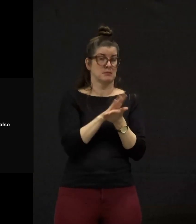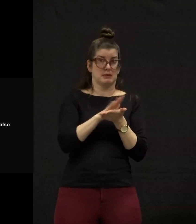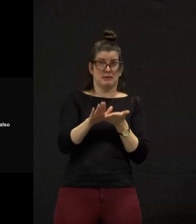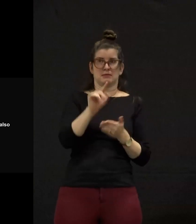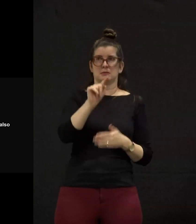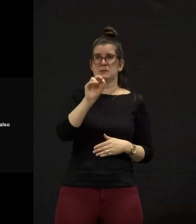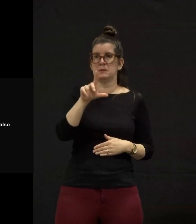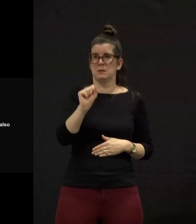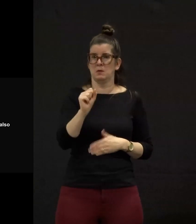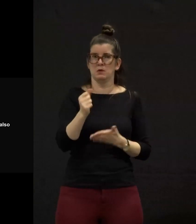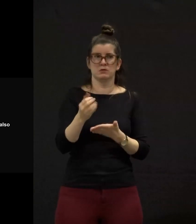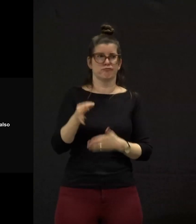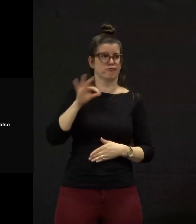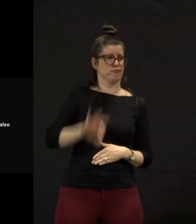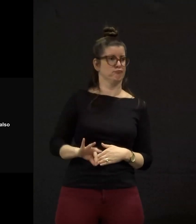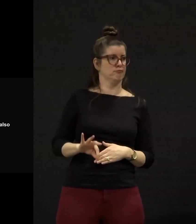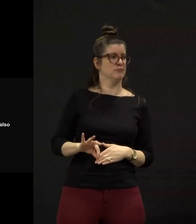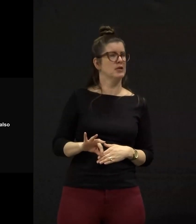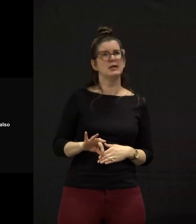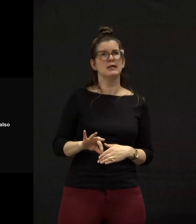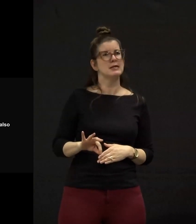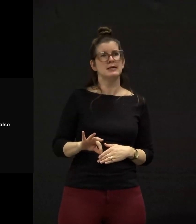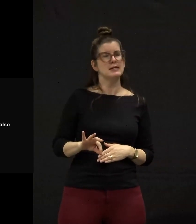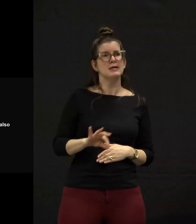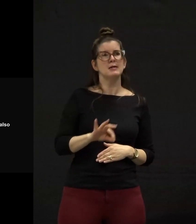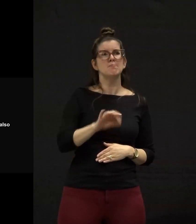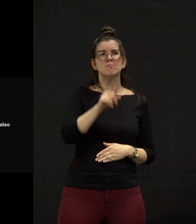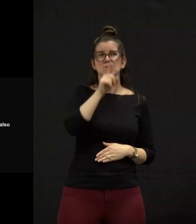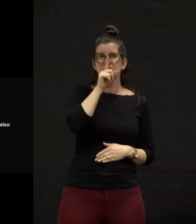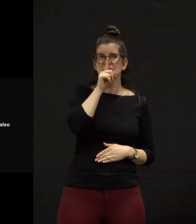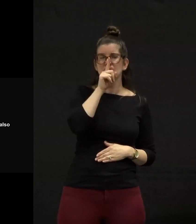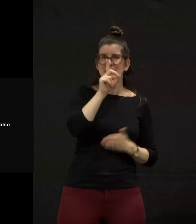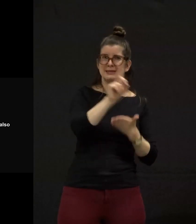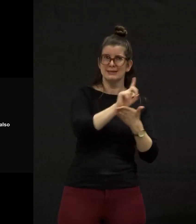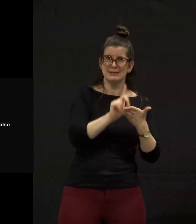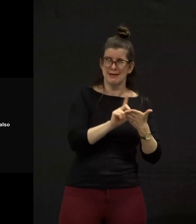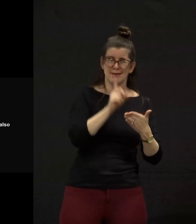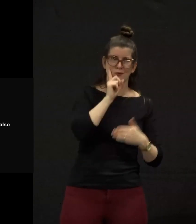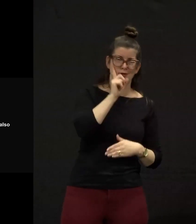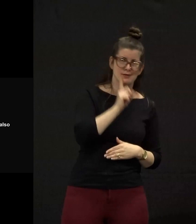that are helpful, not necessarily designed for deaf, hard of hearing or deafblind kiddos,